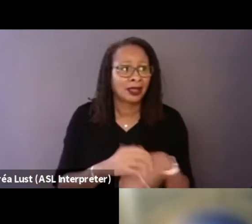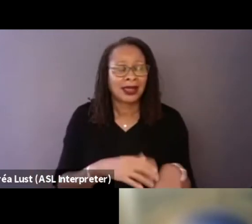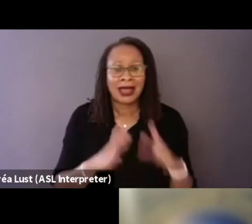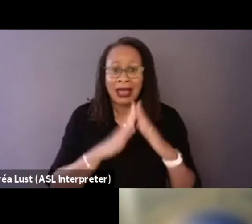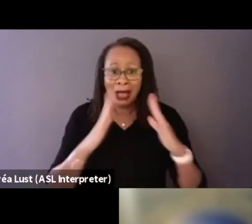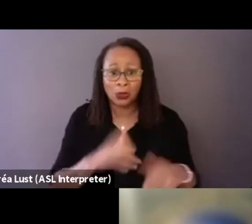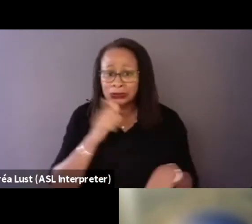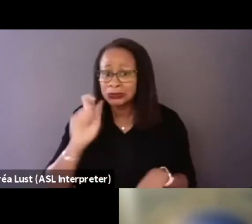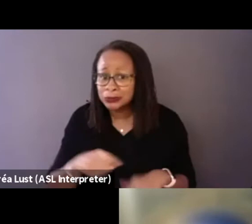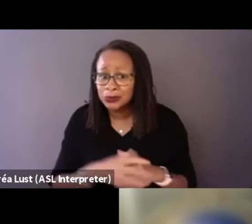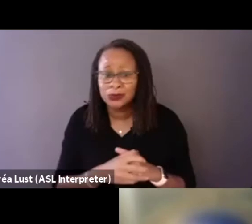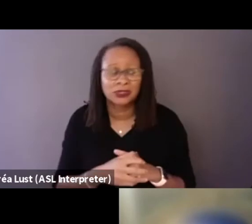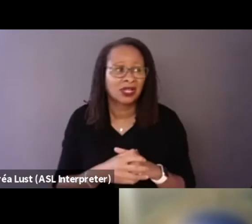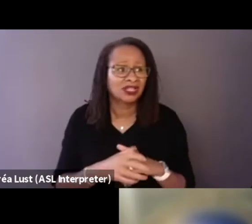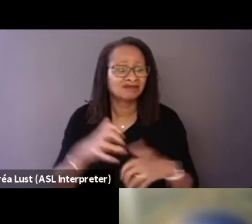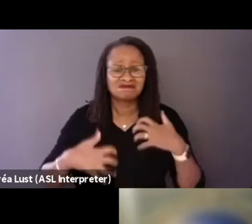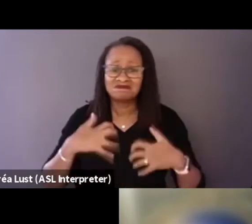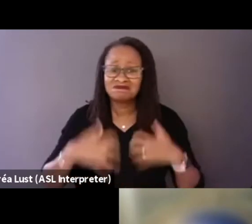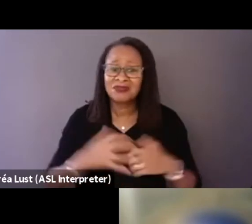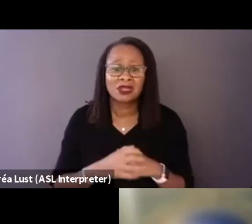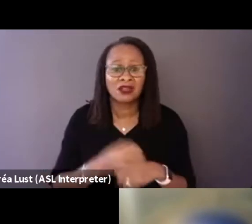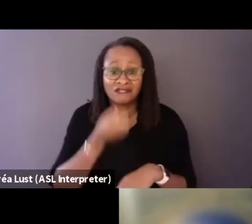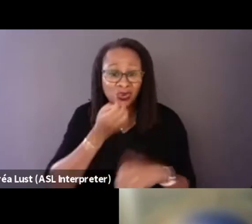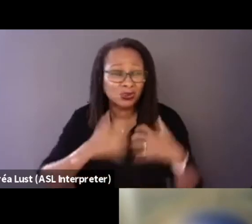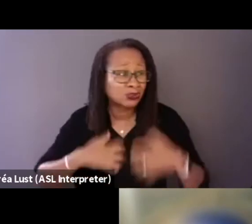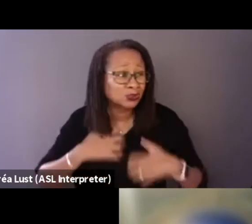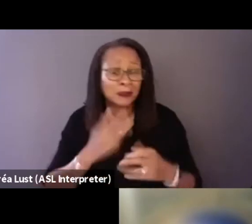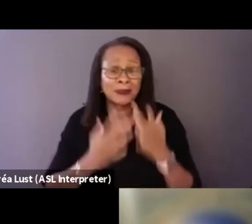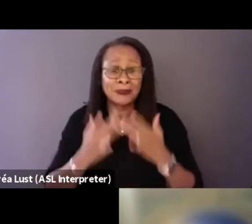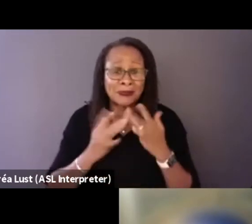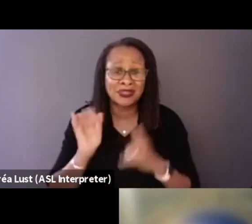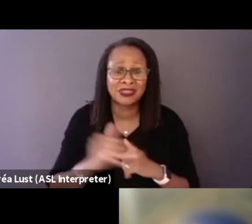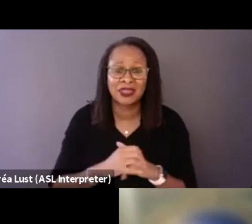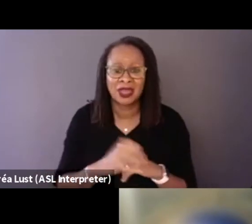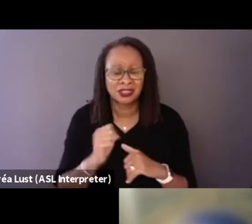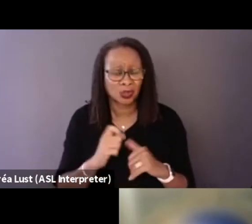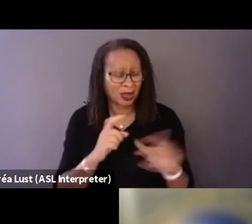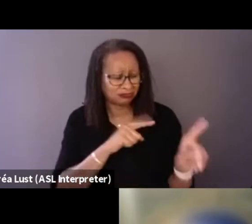waiting to get treated for a gunshot wound. So I started thinking about the connection of all the, these institutions in a city like Oakland